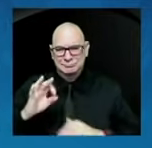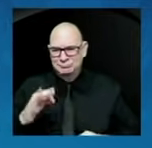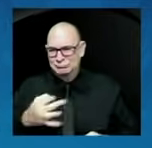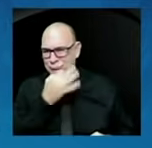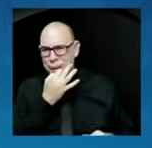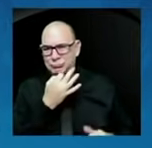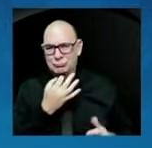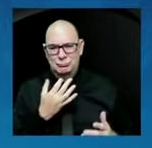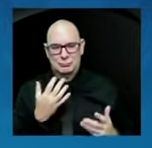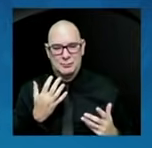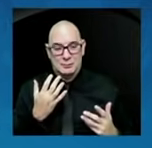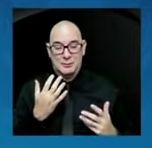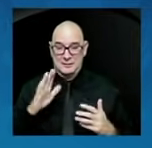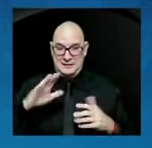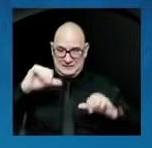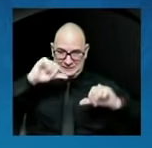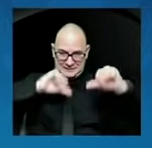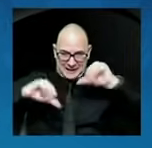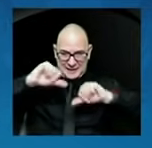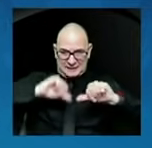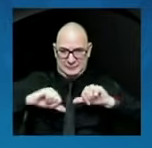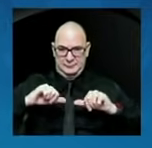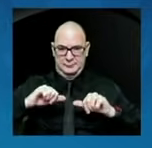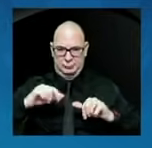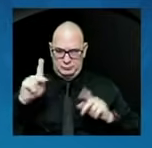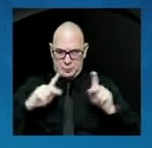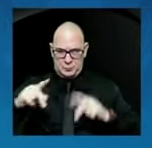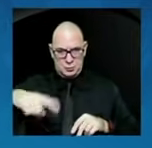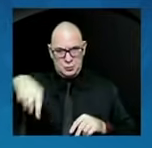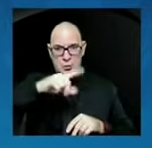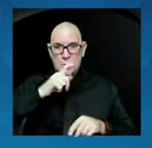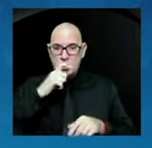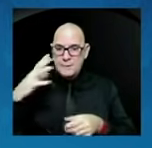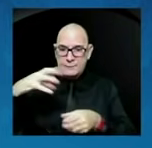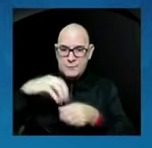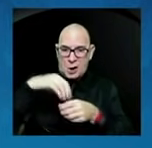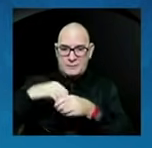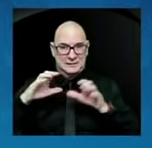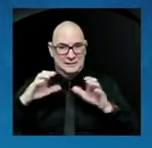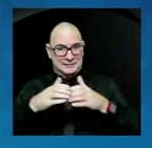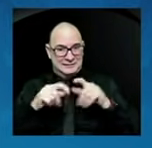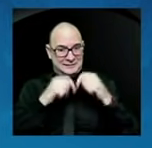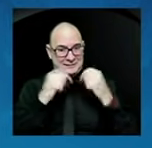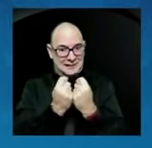INNOVATIONS, BRILLIANT, BRILLIANCE, THE SKILL SCIENTISTS